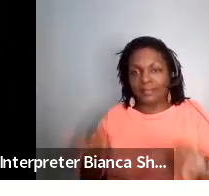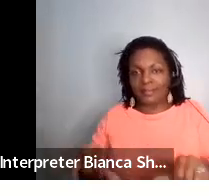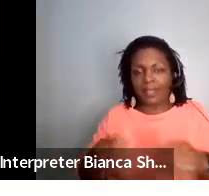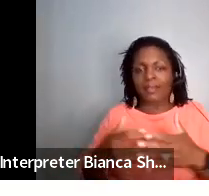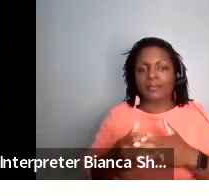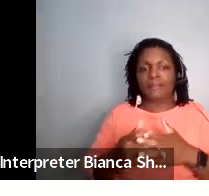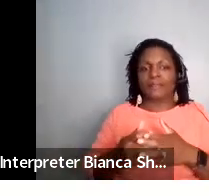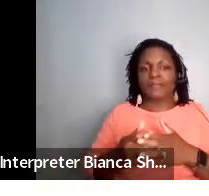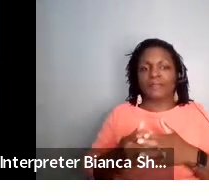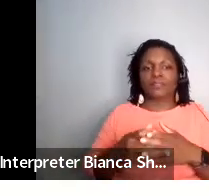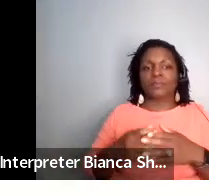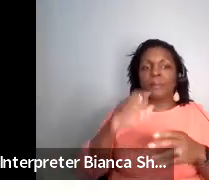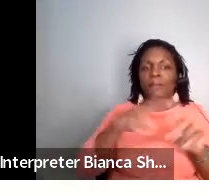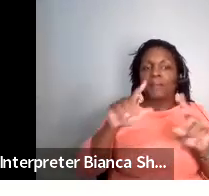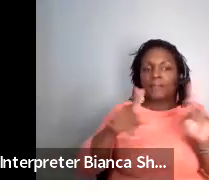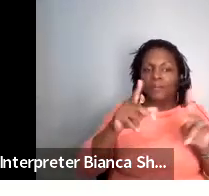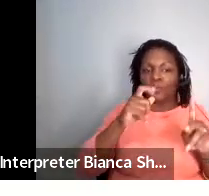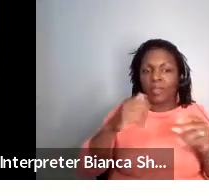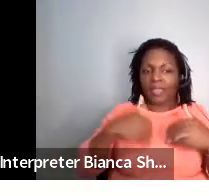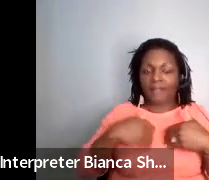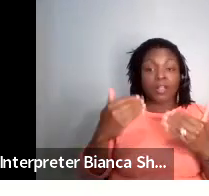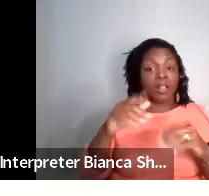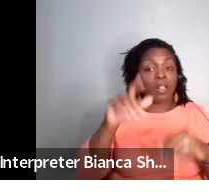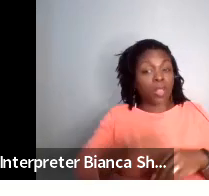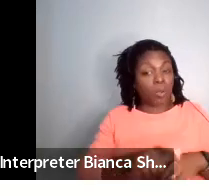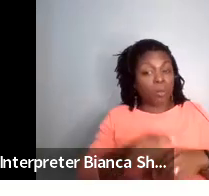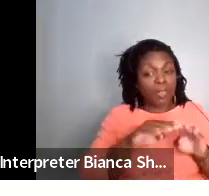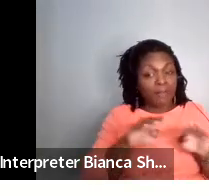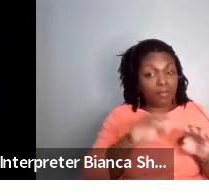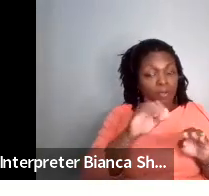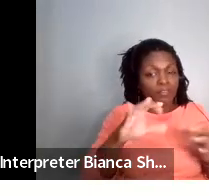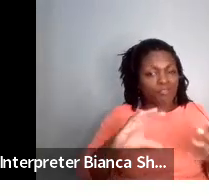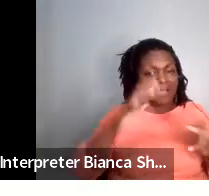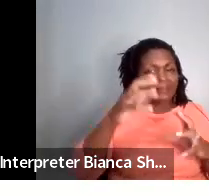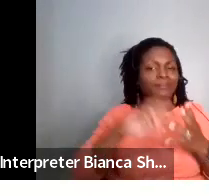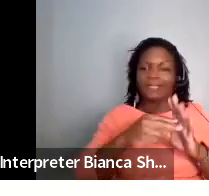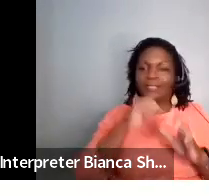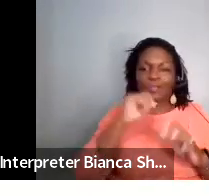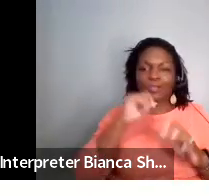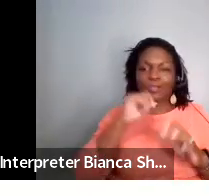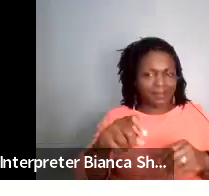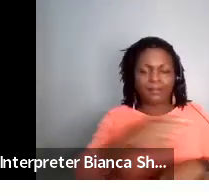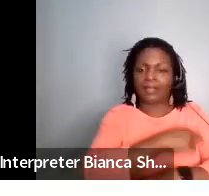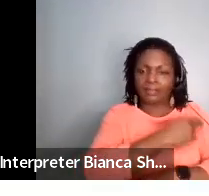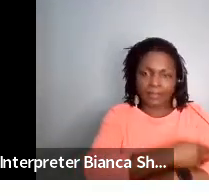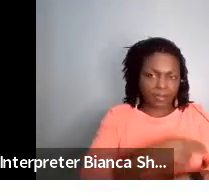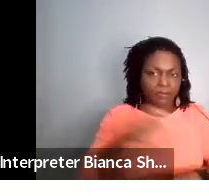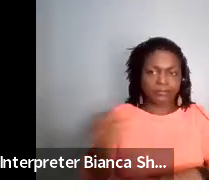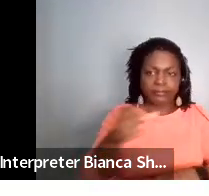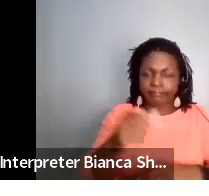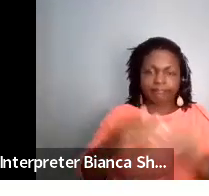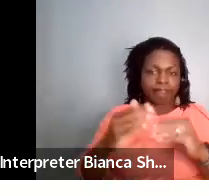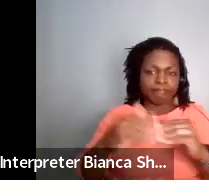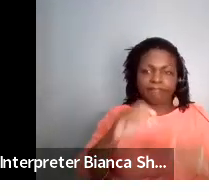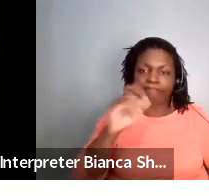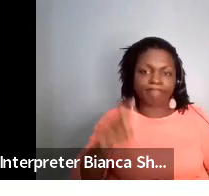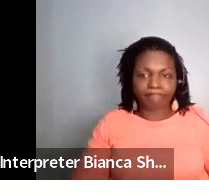hospitalization or institutionalization, and who is eligible, eligible for the Louisiana crisis.